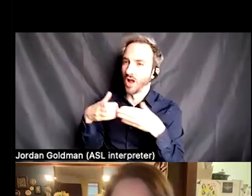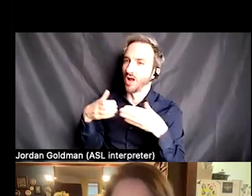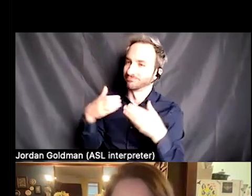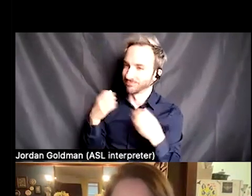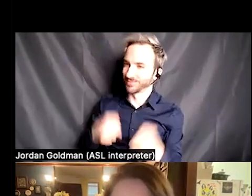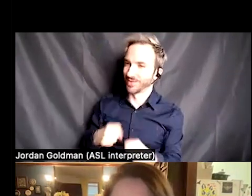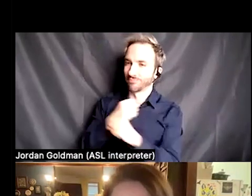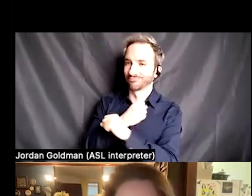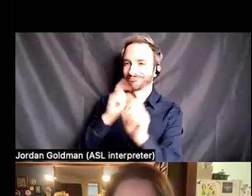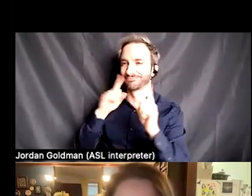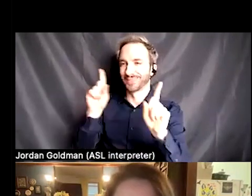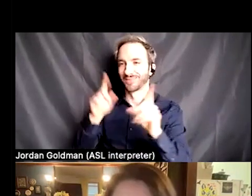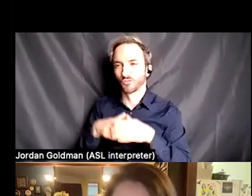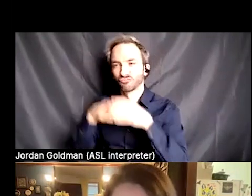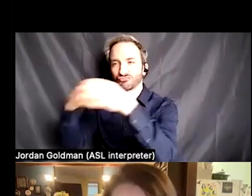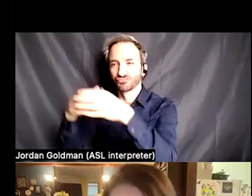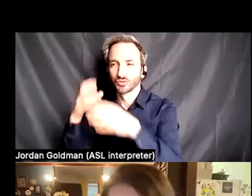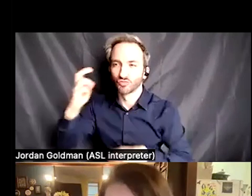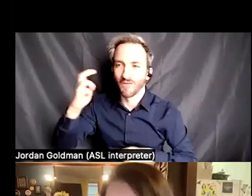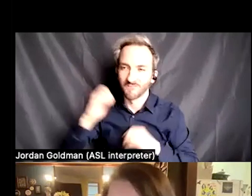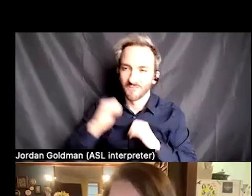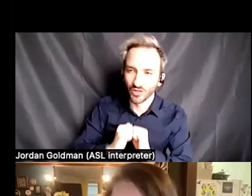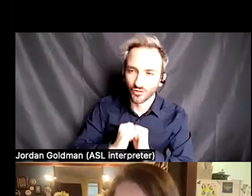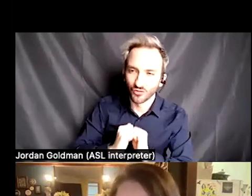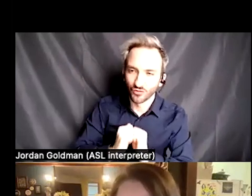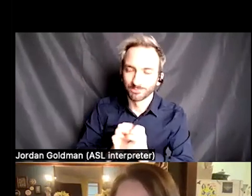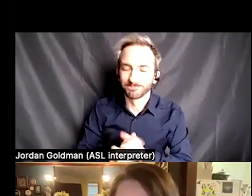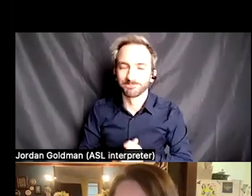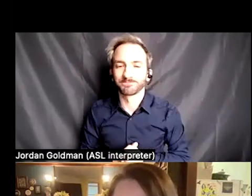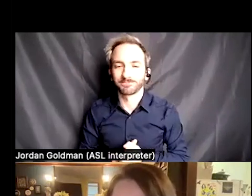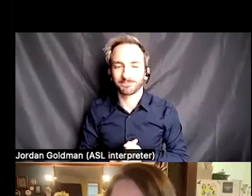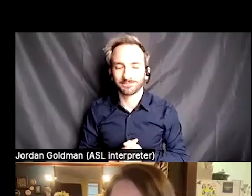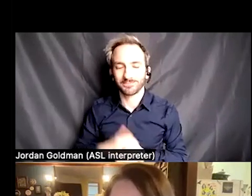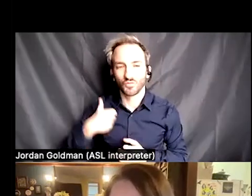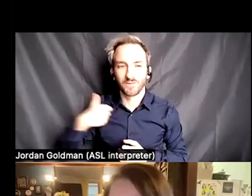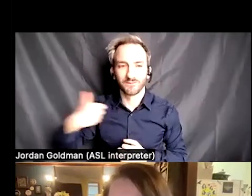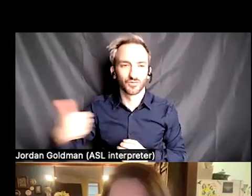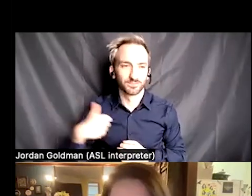Monique: Totally makes sense. Some of these games are so cool too. I really